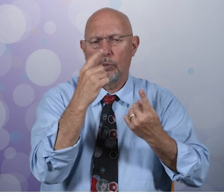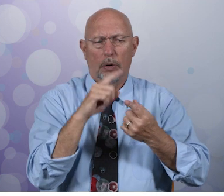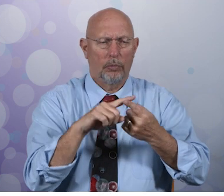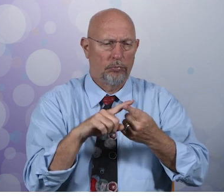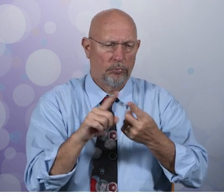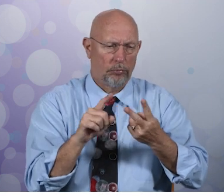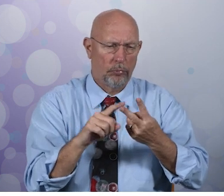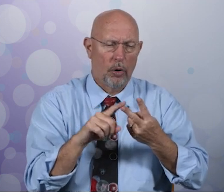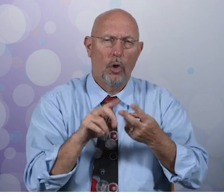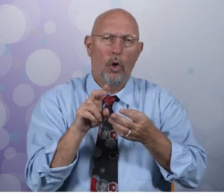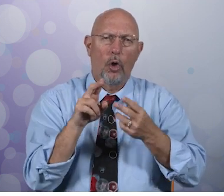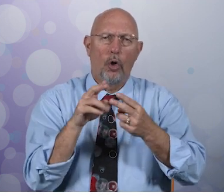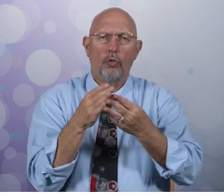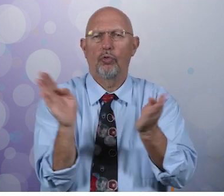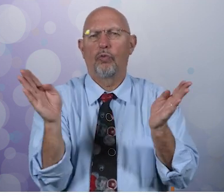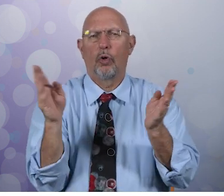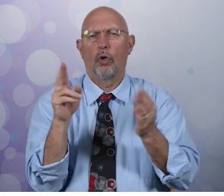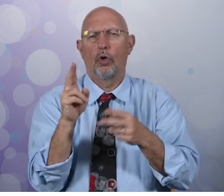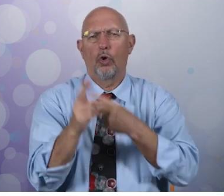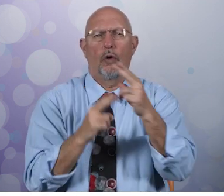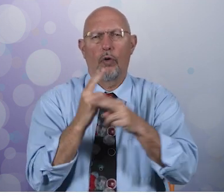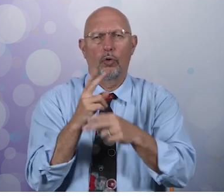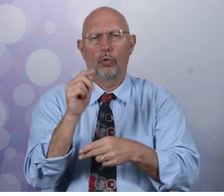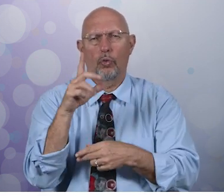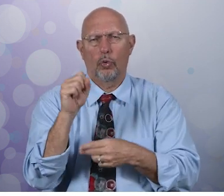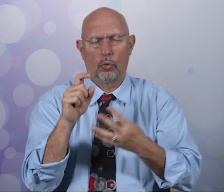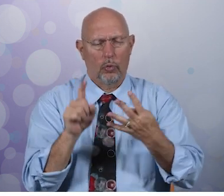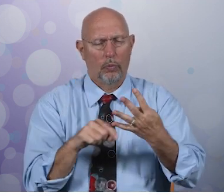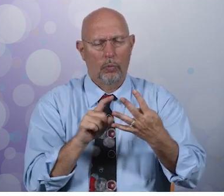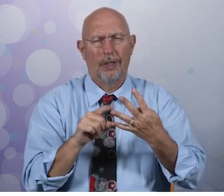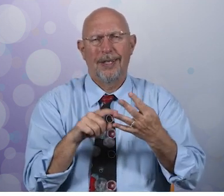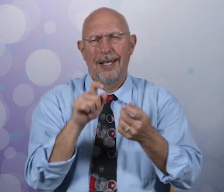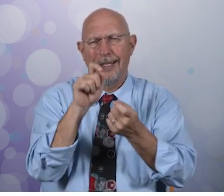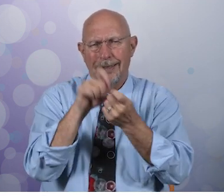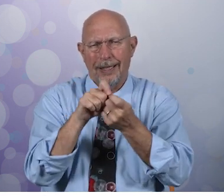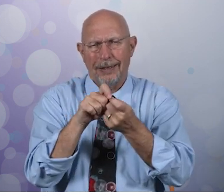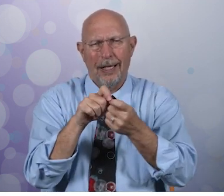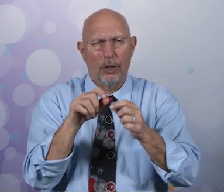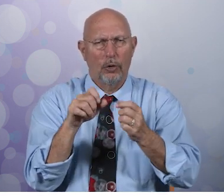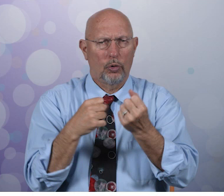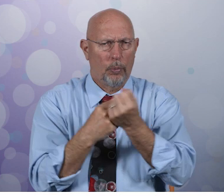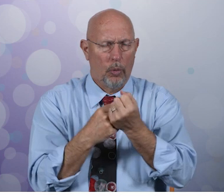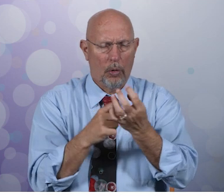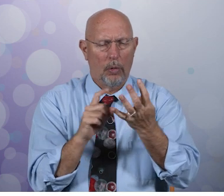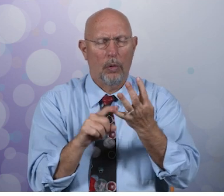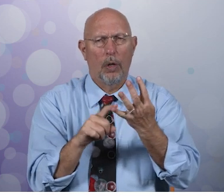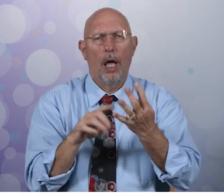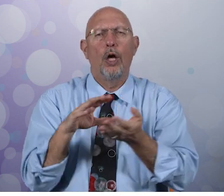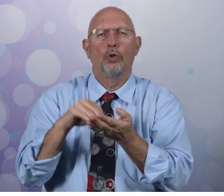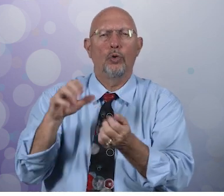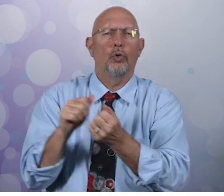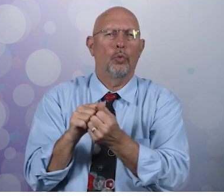universal tools, designated supports, and lastly, for students with disabilities, a layer outlined